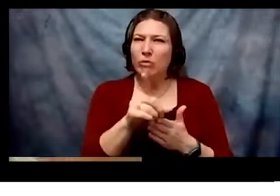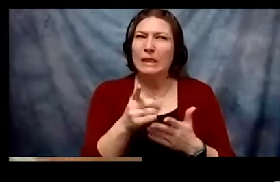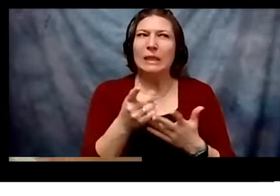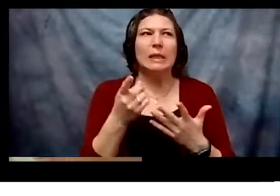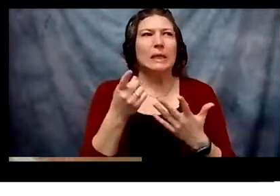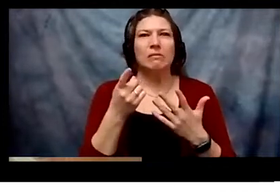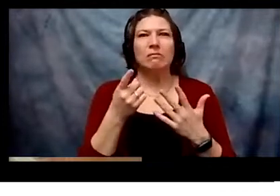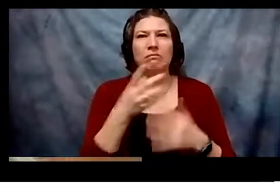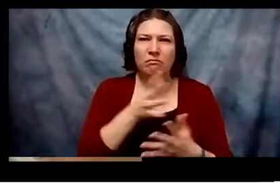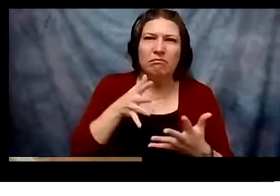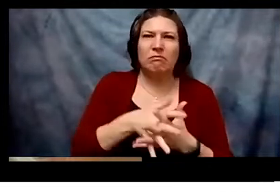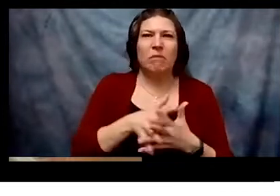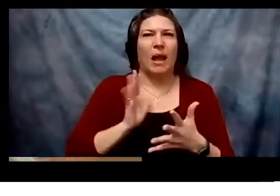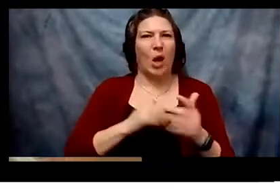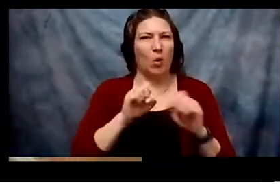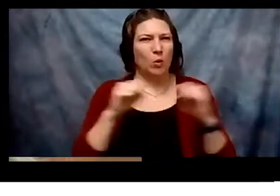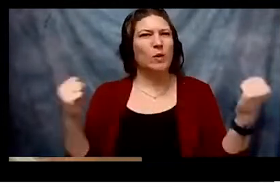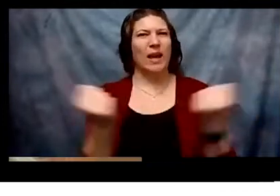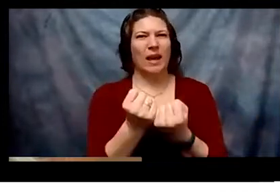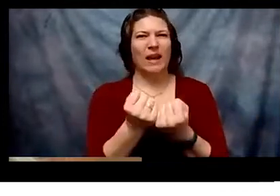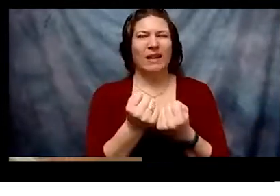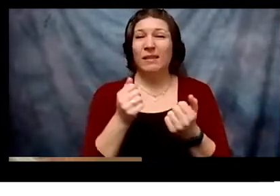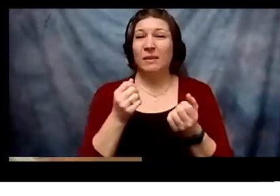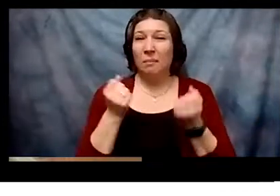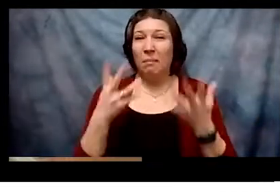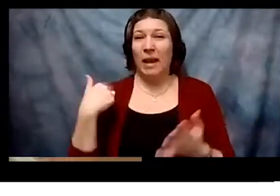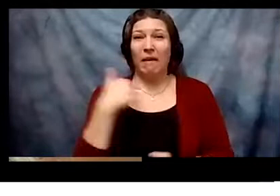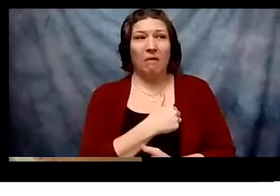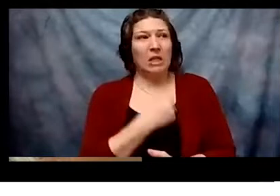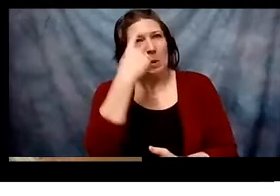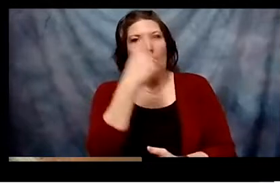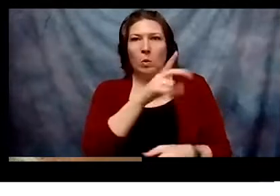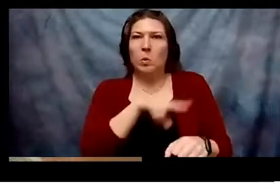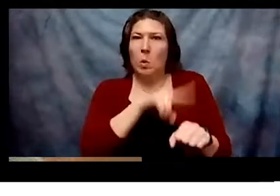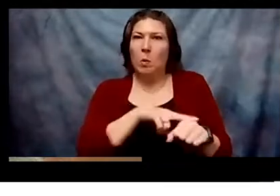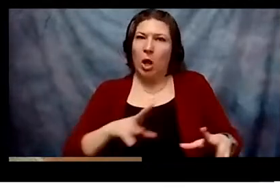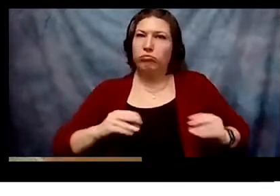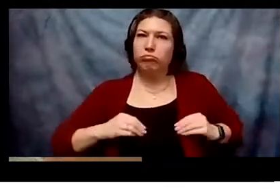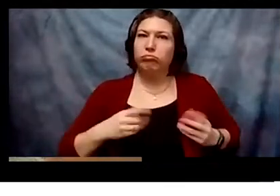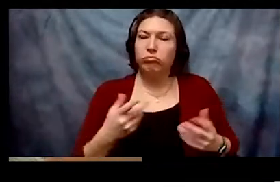operates that most of us don't question them. And finally, when I